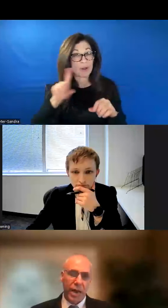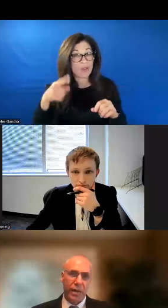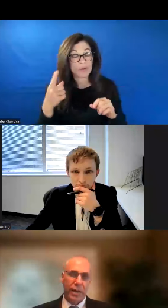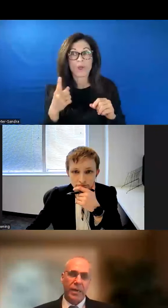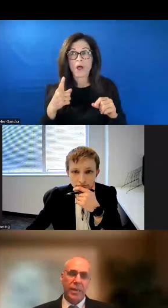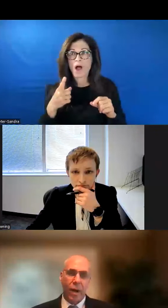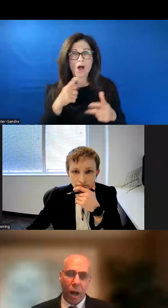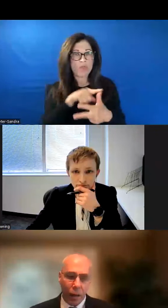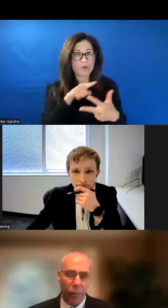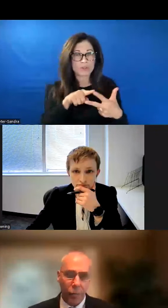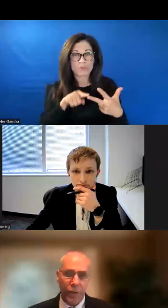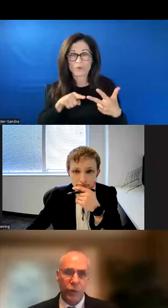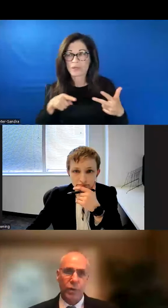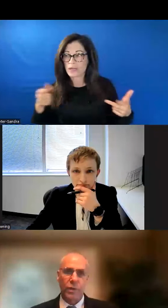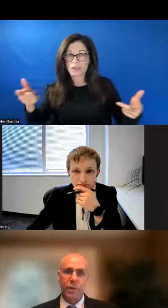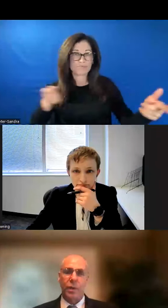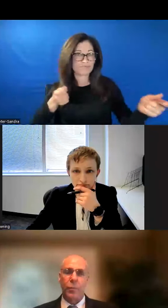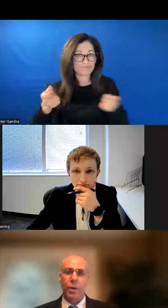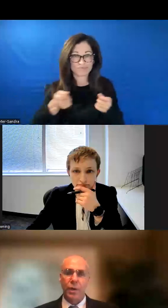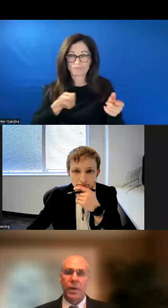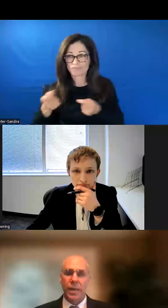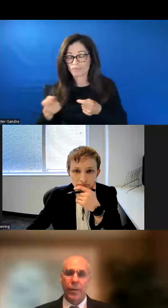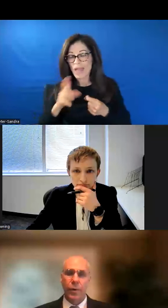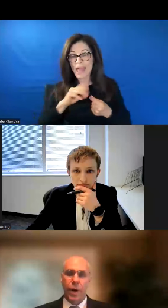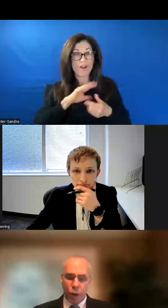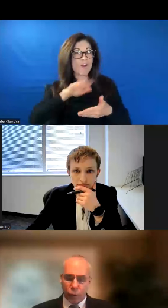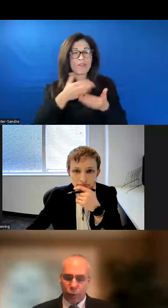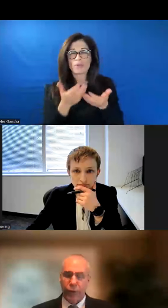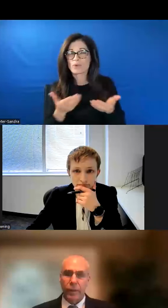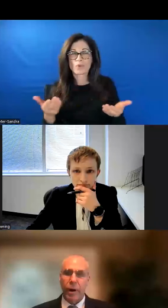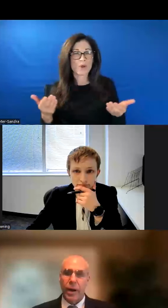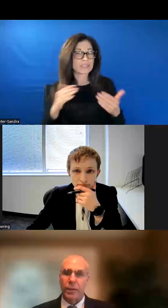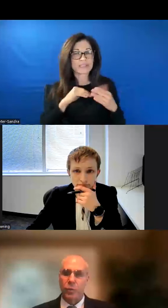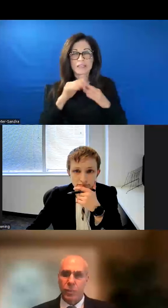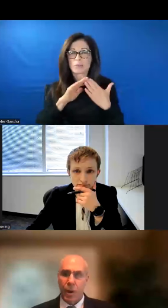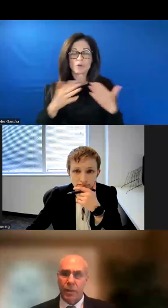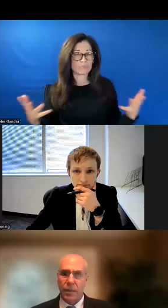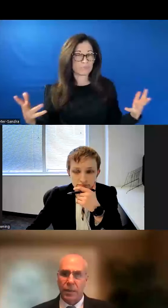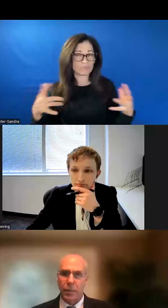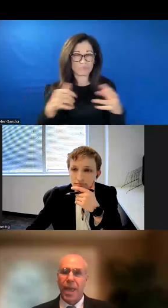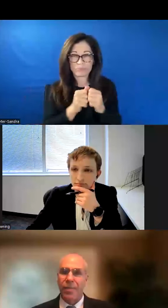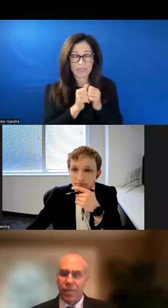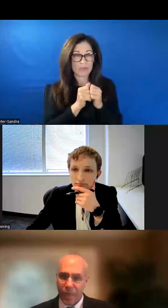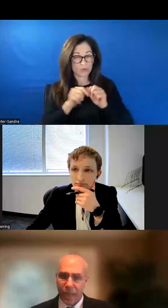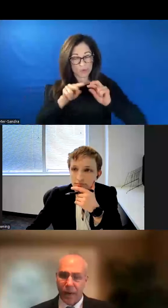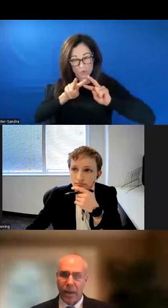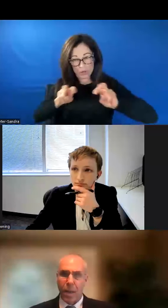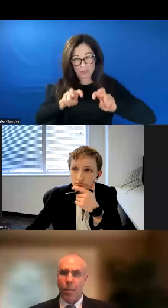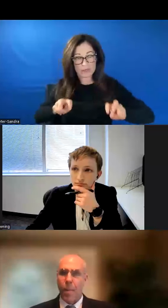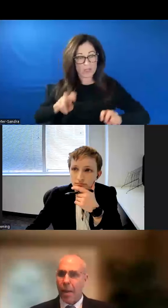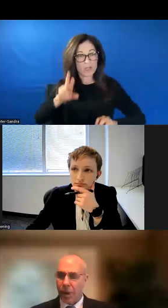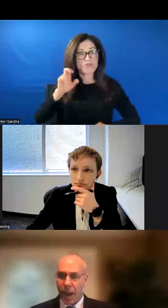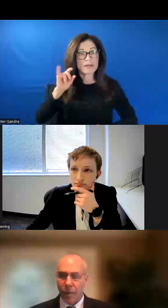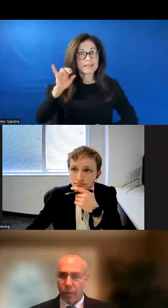THEM ALL TOGETHER TO LOOK AT THE CRISIS RESPONSE SYSTEMS AND MAP IT OUT